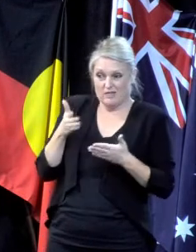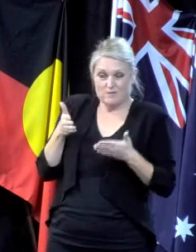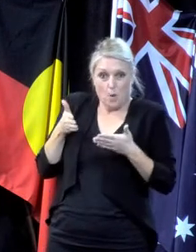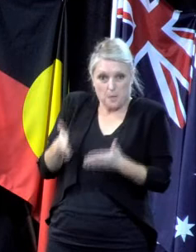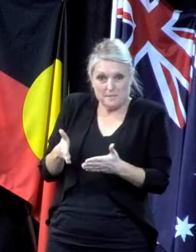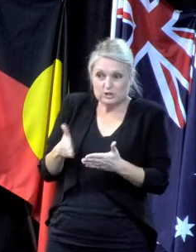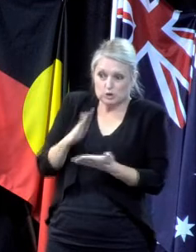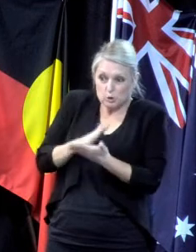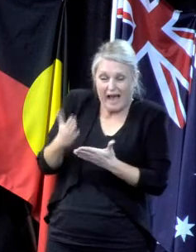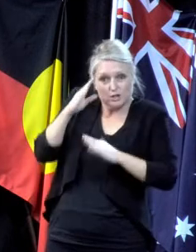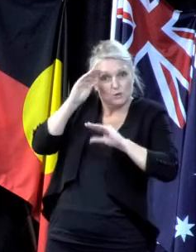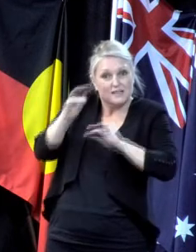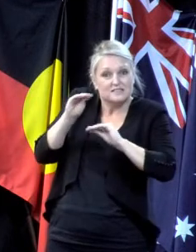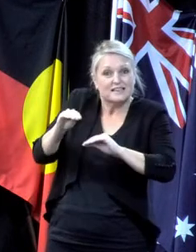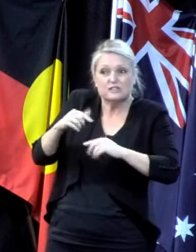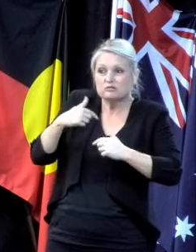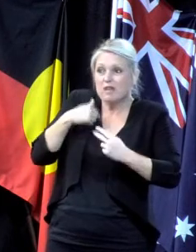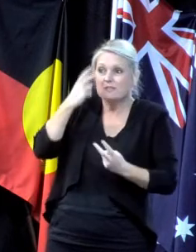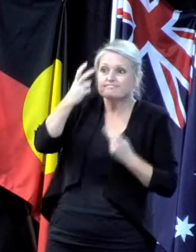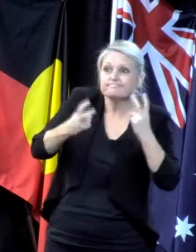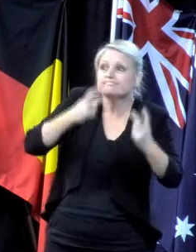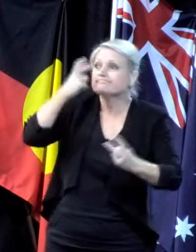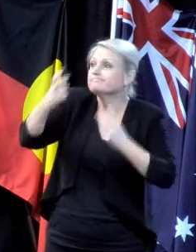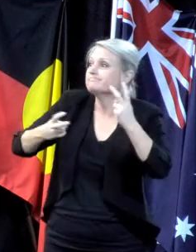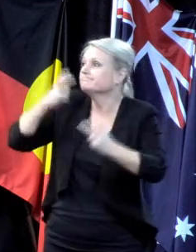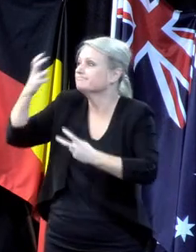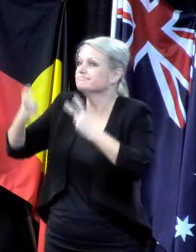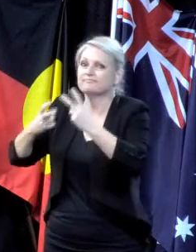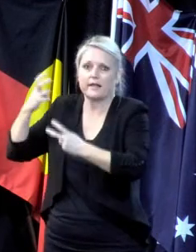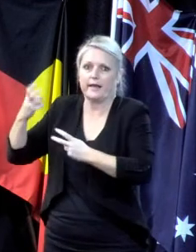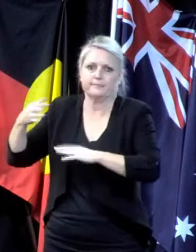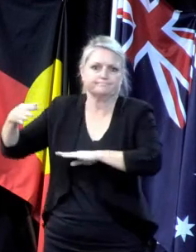across Australia to fill those roles, and I believe that story may be